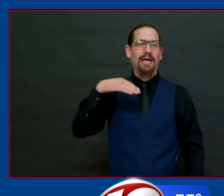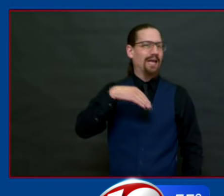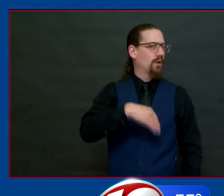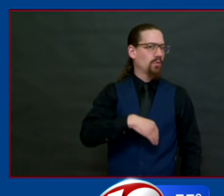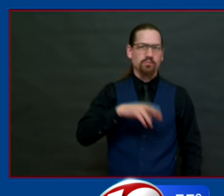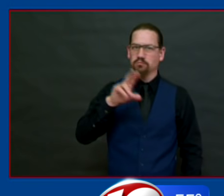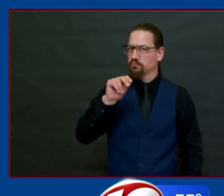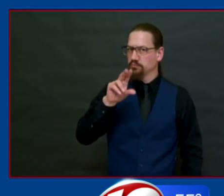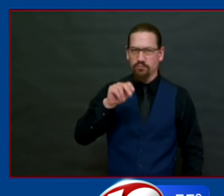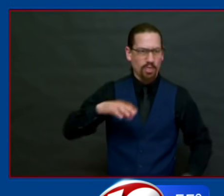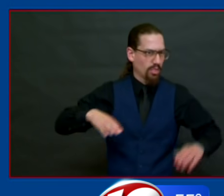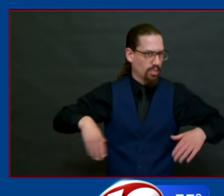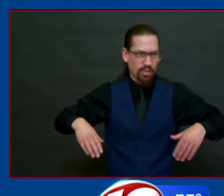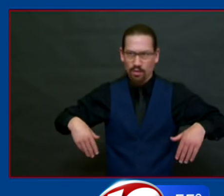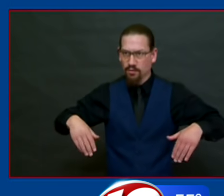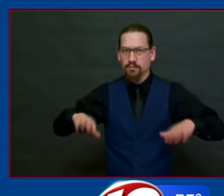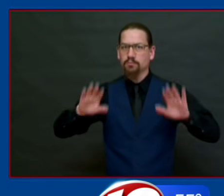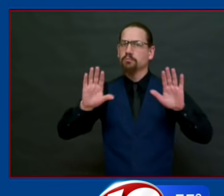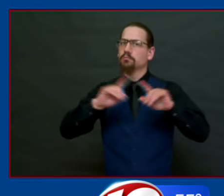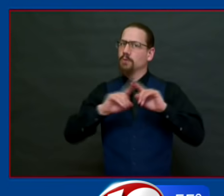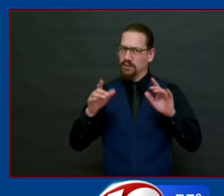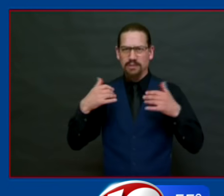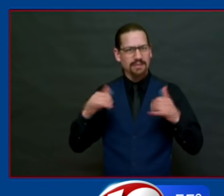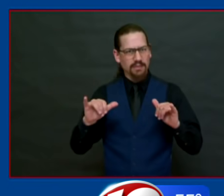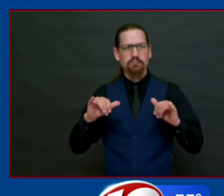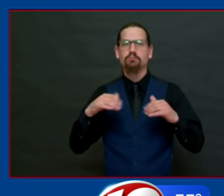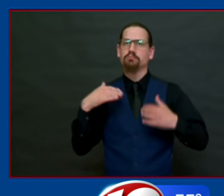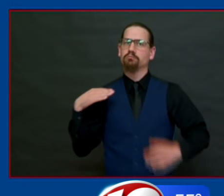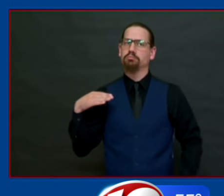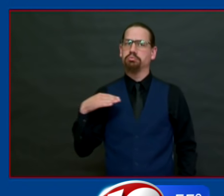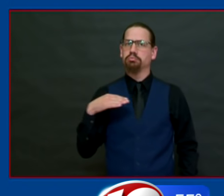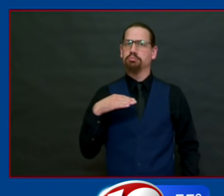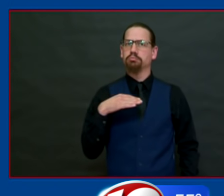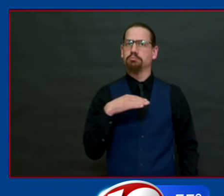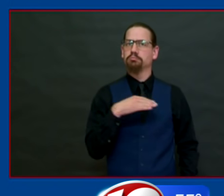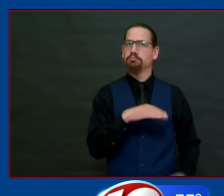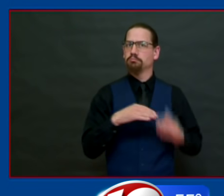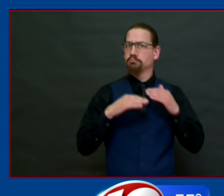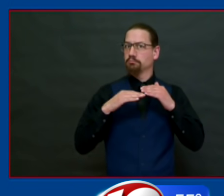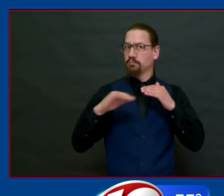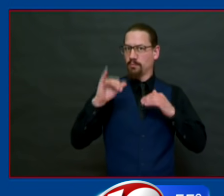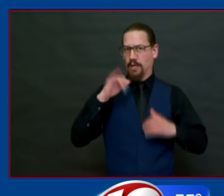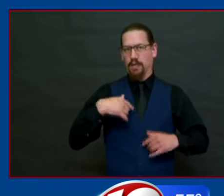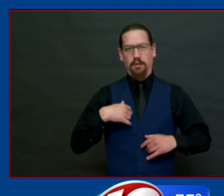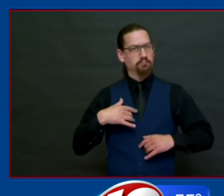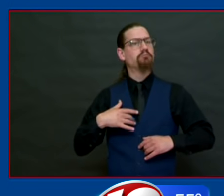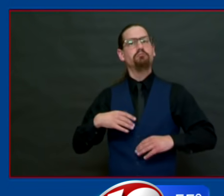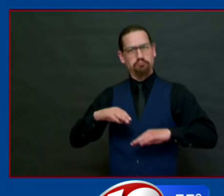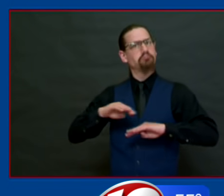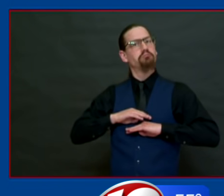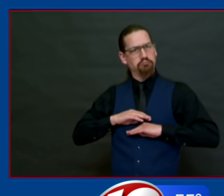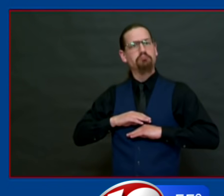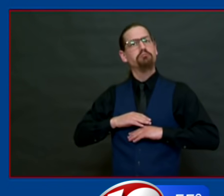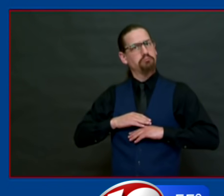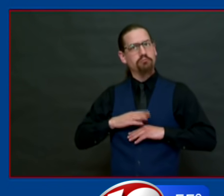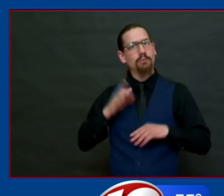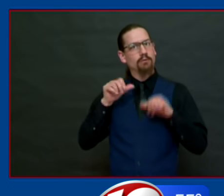HOSPITALIZATIONS, ICU BEDS, CASES, ALTHOUGH THEY ARE NOT GOING DOWN IN A TREND WE WOULD LIKE TO SEE, WE ARE IN A STABLE